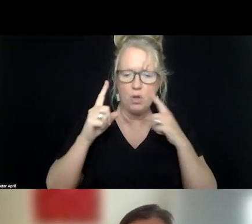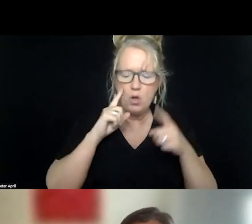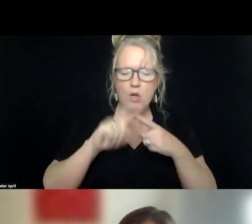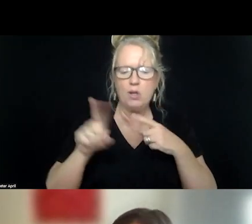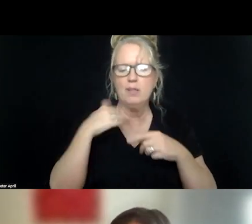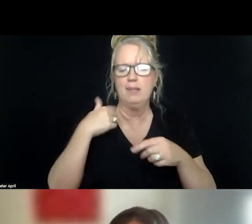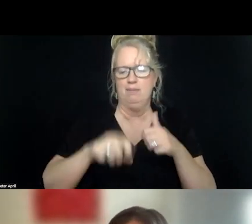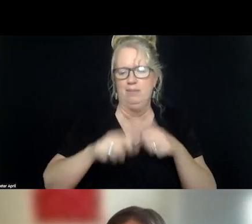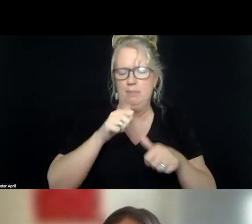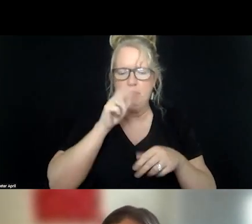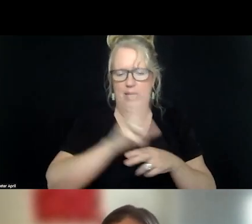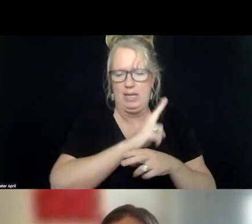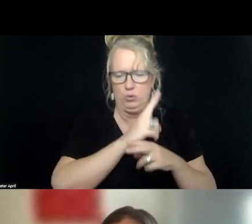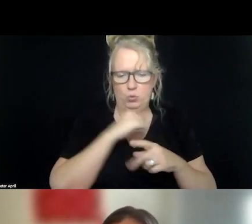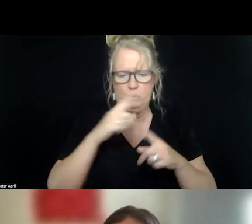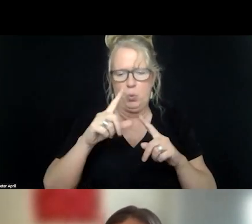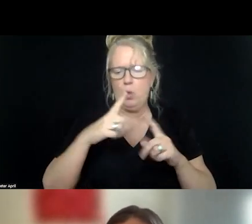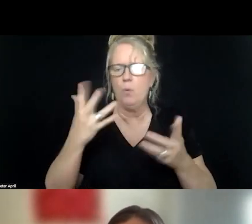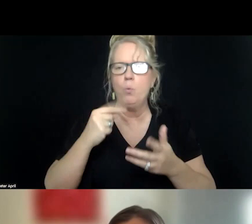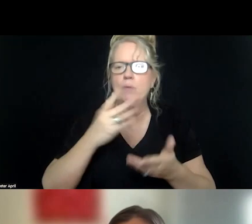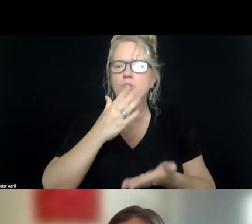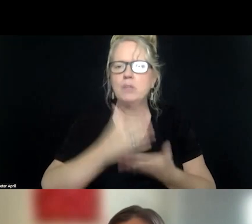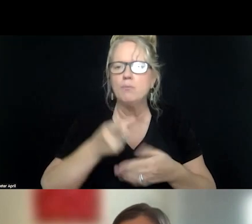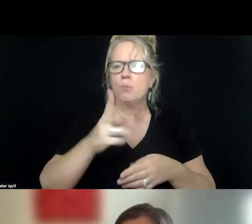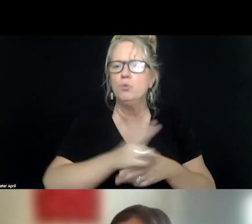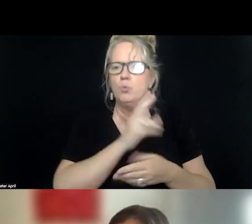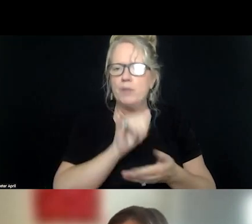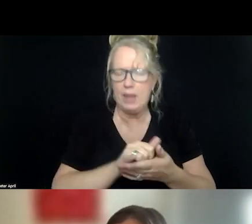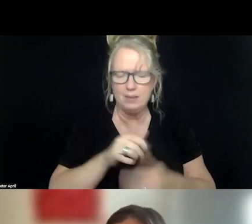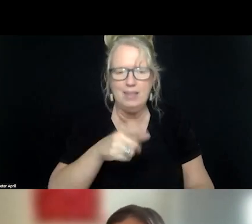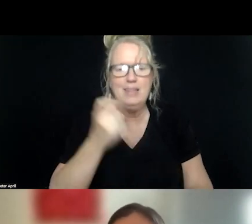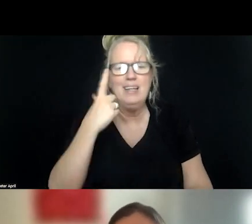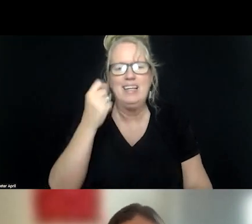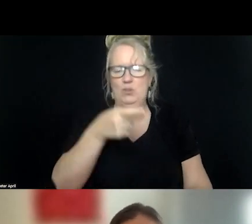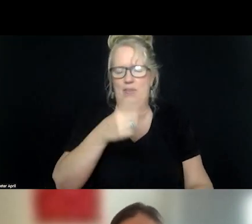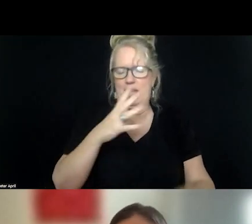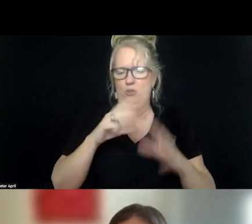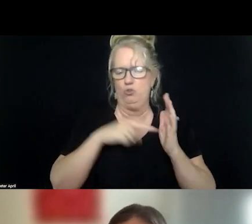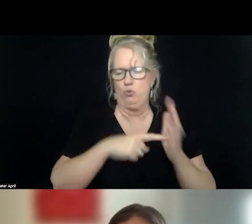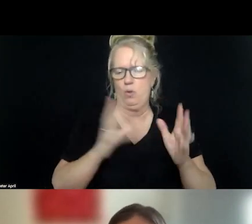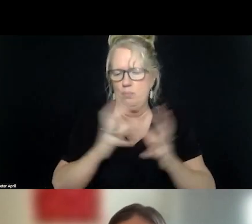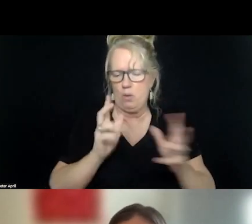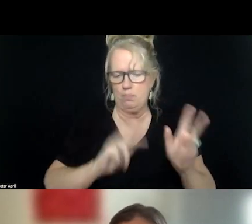BUT NOT USED ONE, WHAT STOPPED YOU?